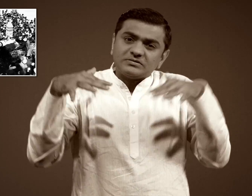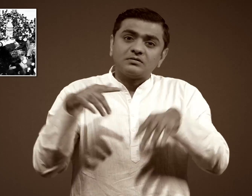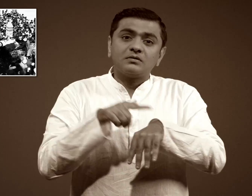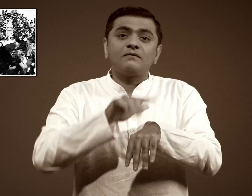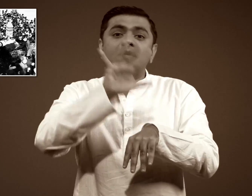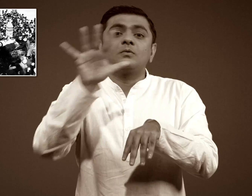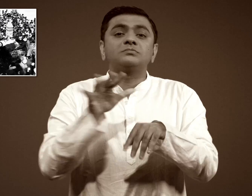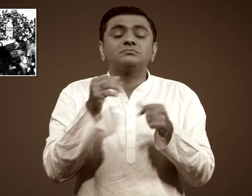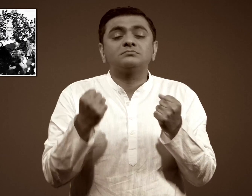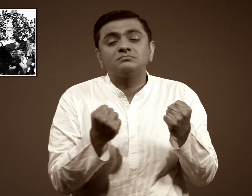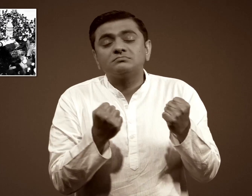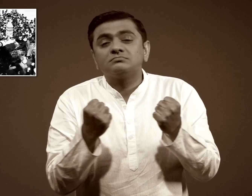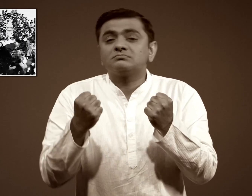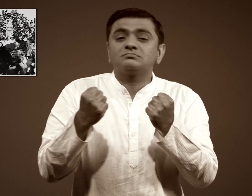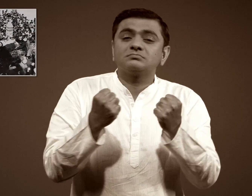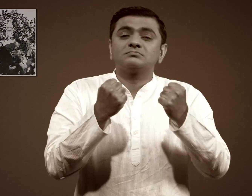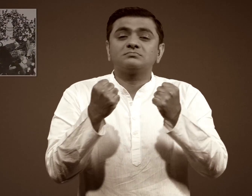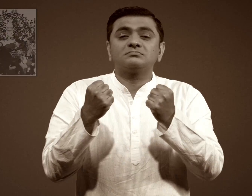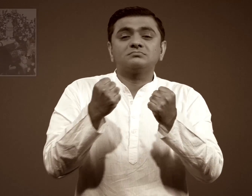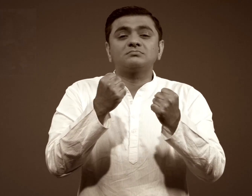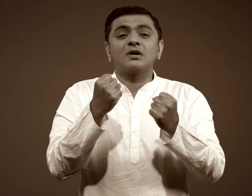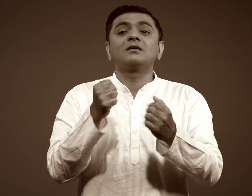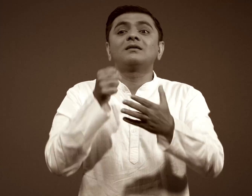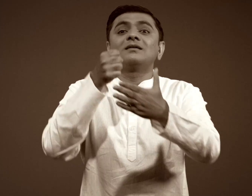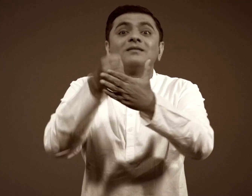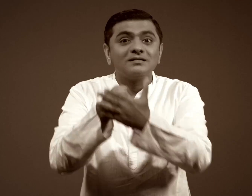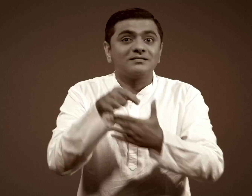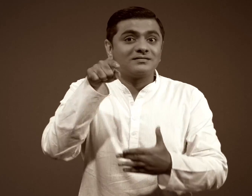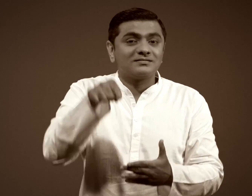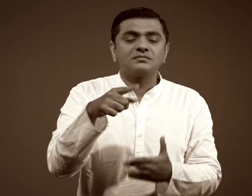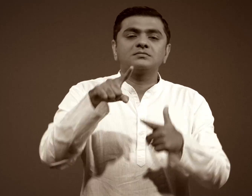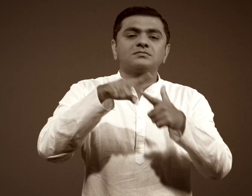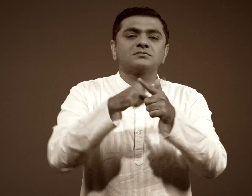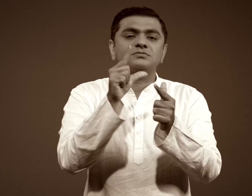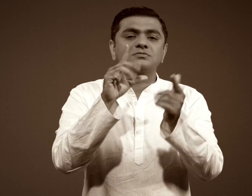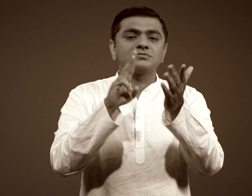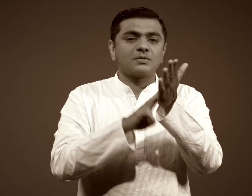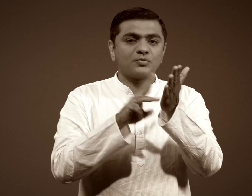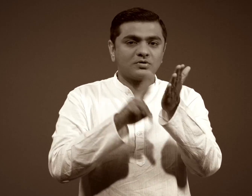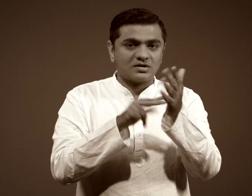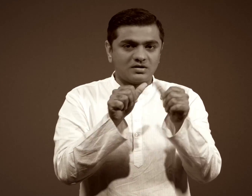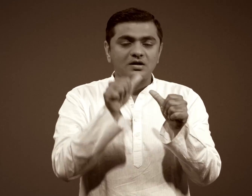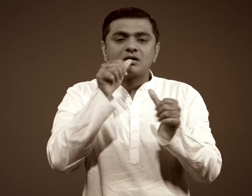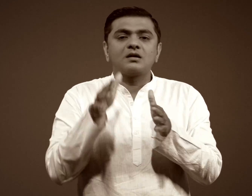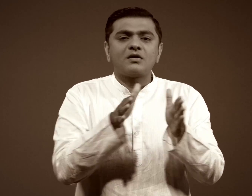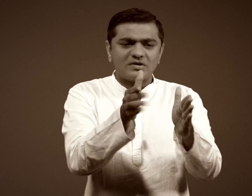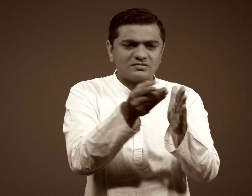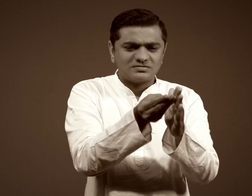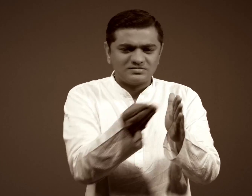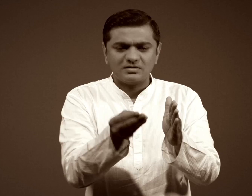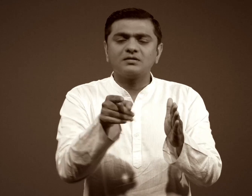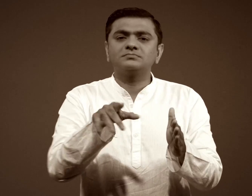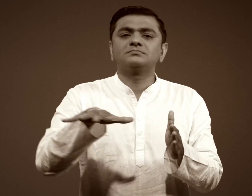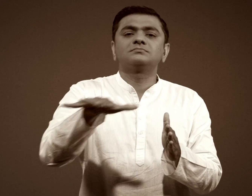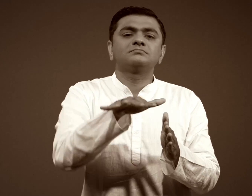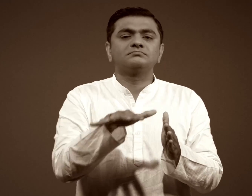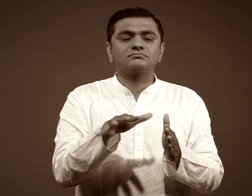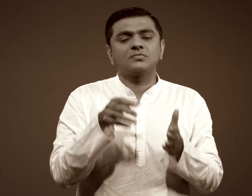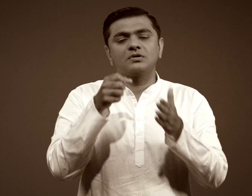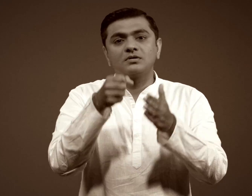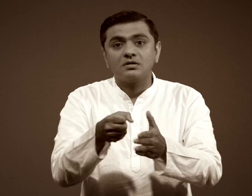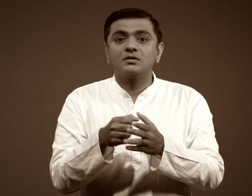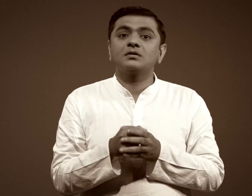The journey to reach the Jumna river took 5 hours.